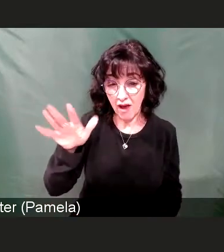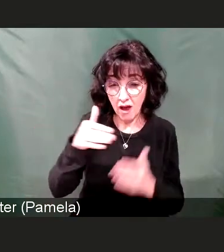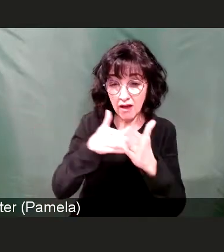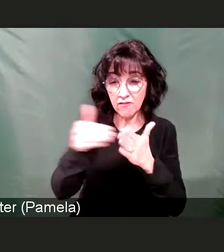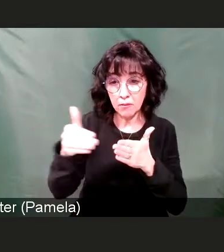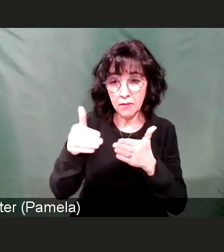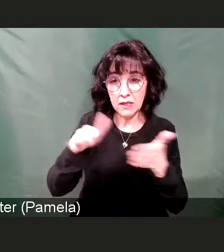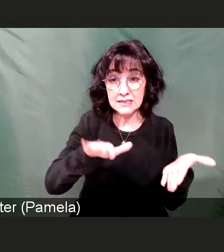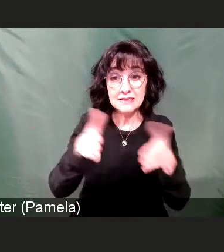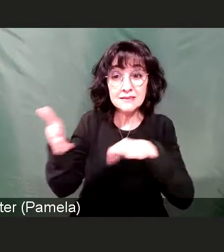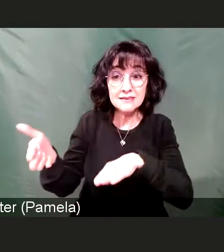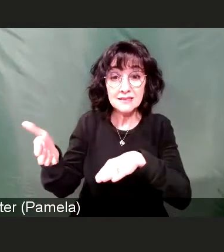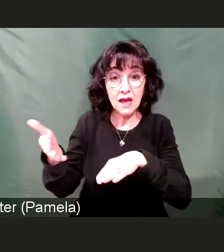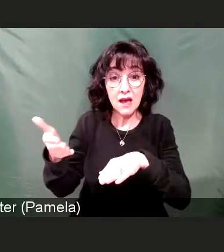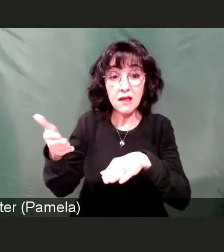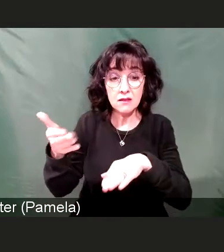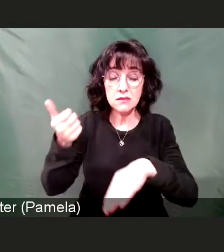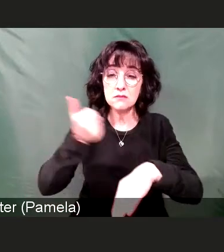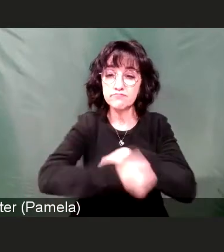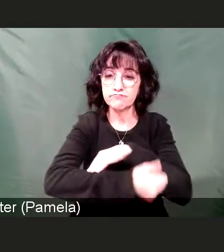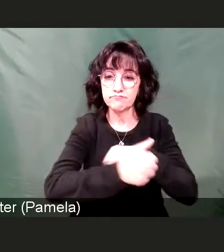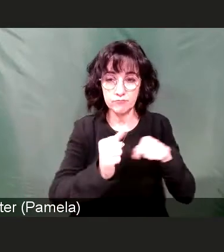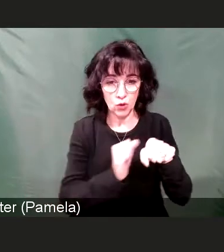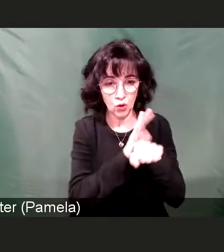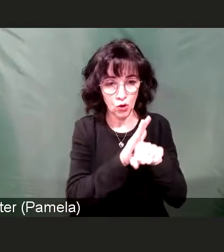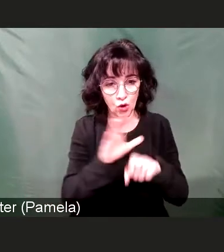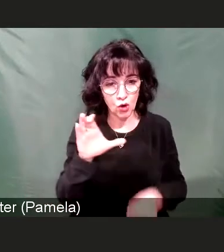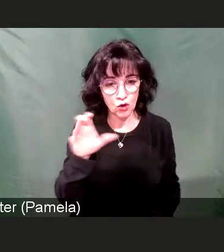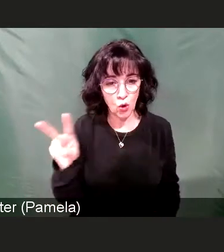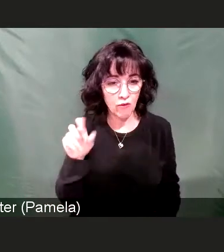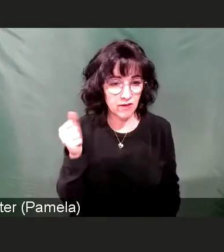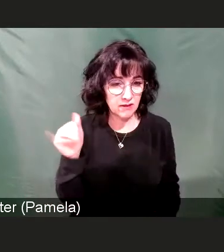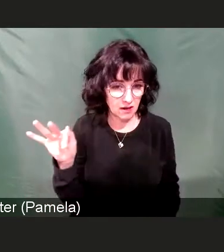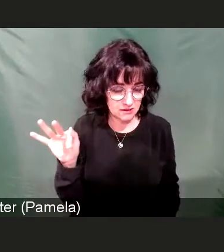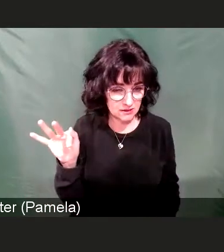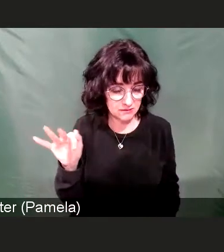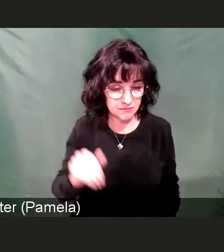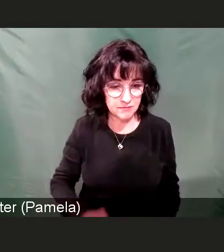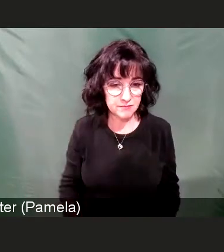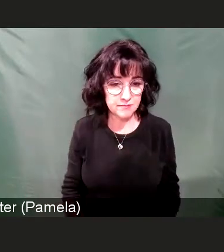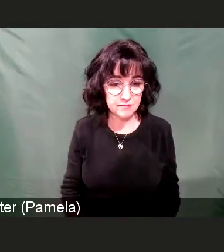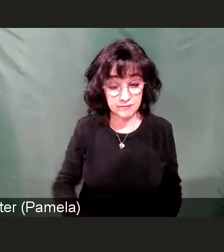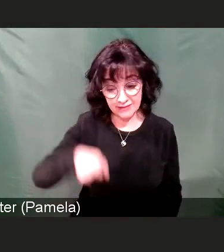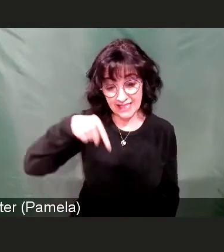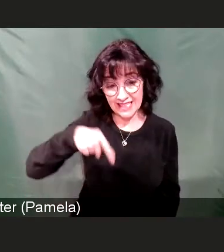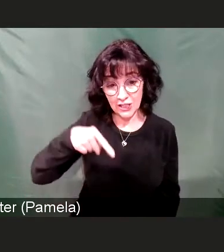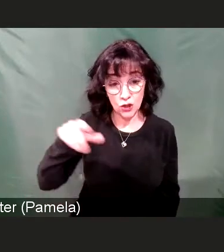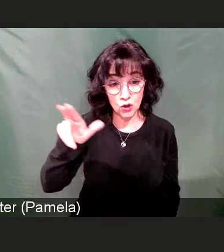to COVID-19. In the United States, we have had confirmed cases